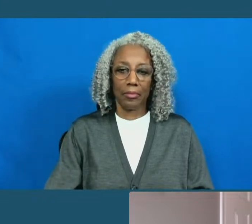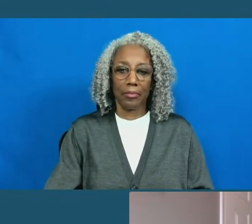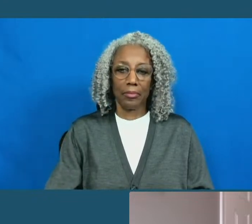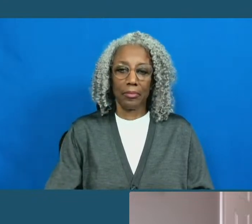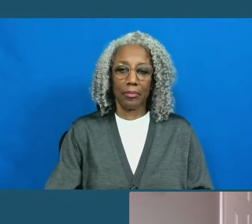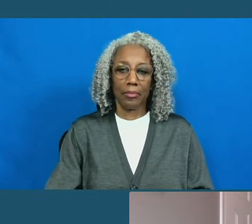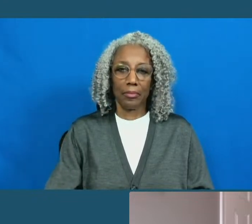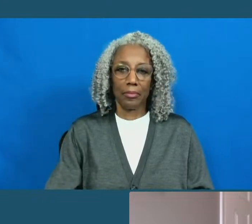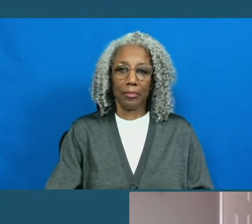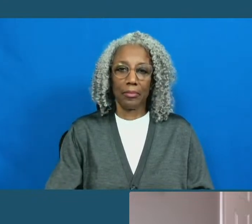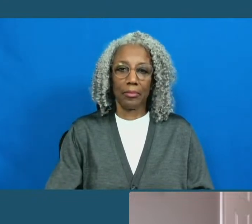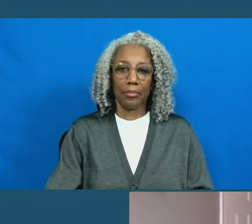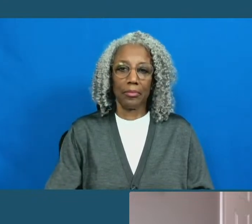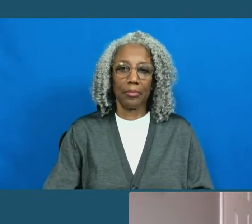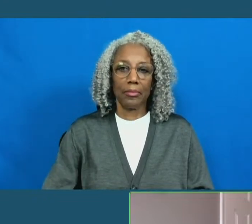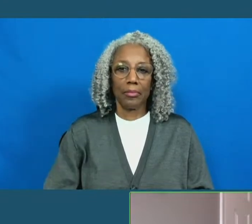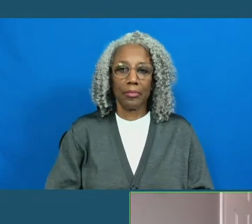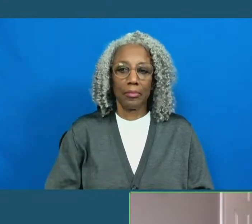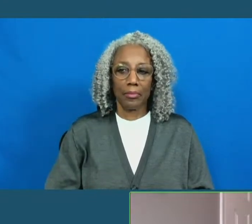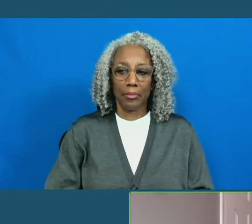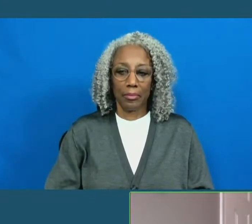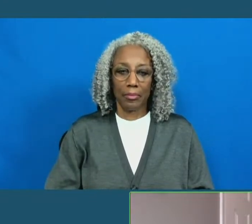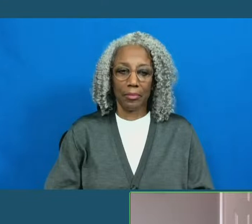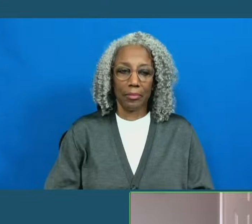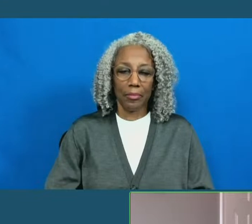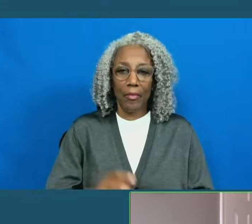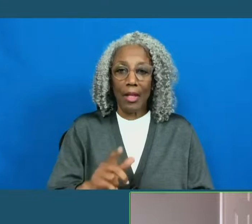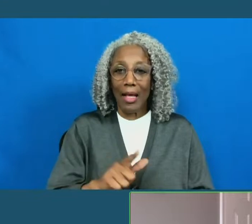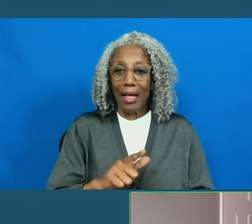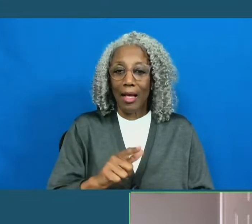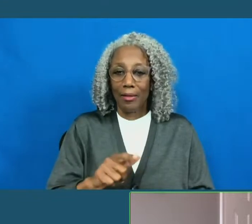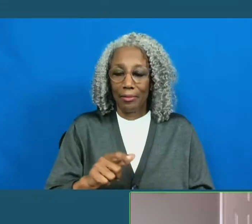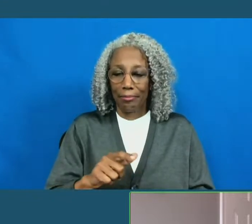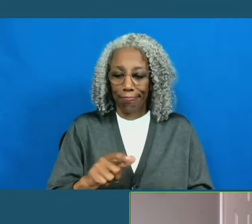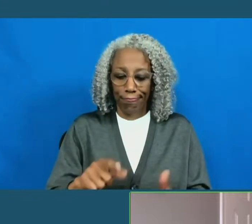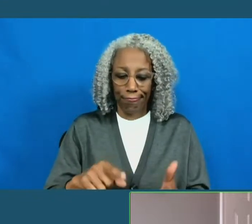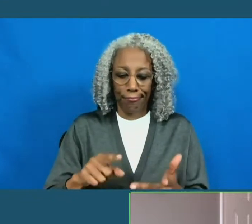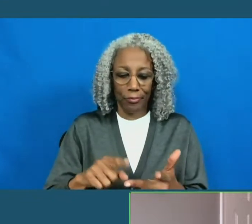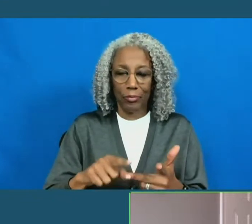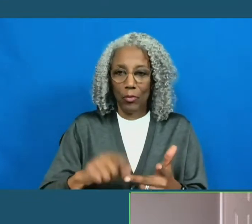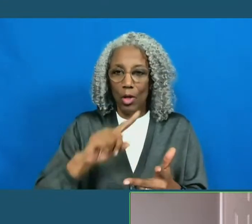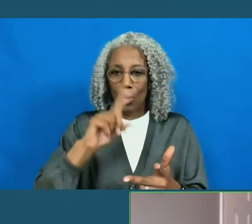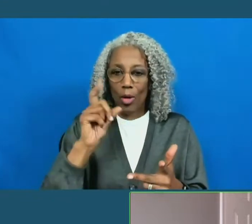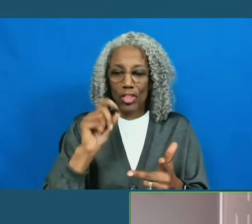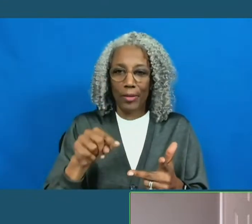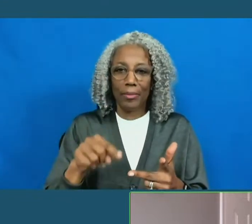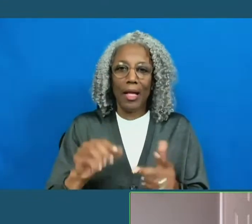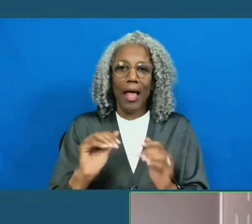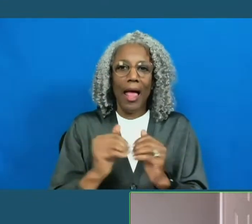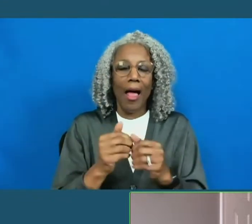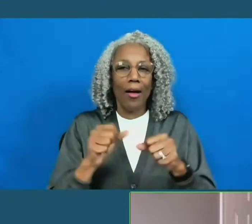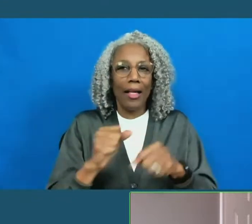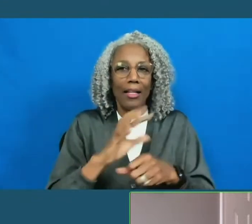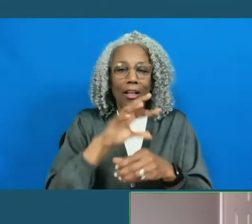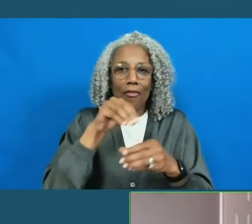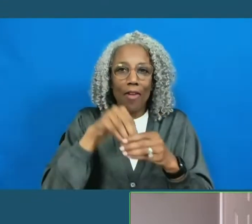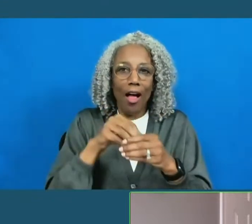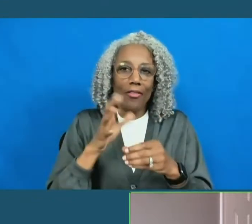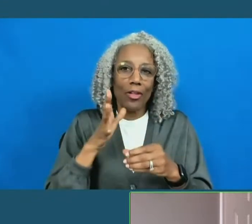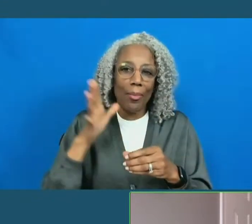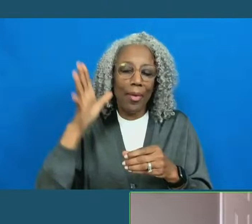mathematical Electoral Casa. My